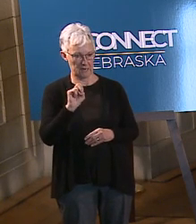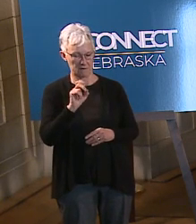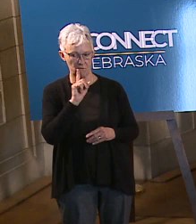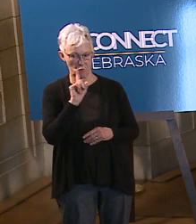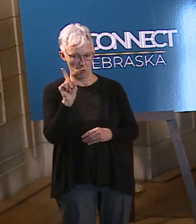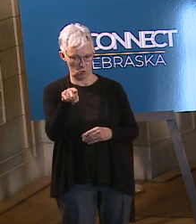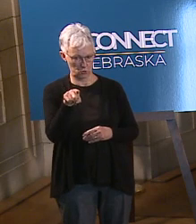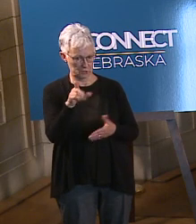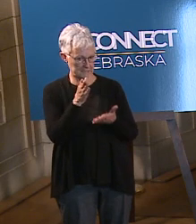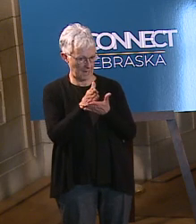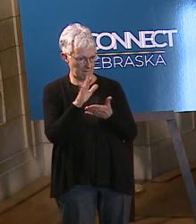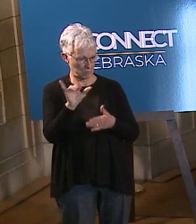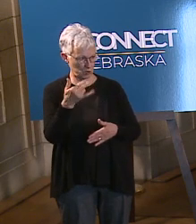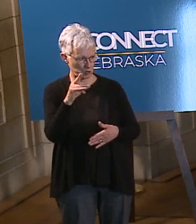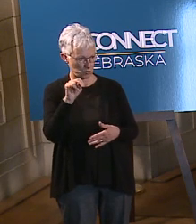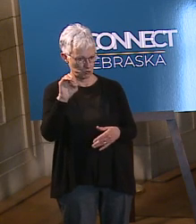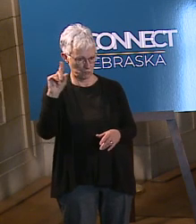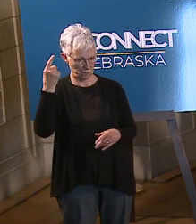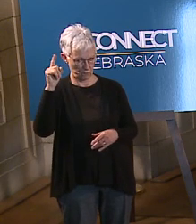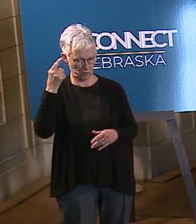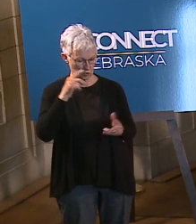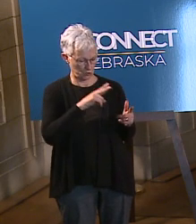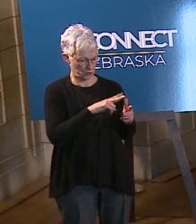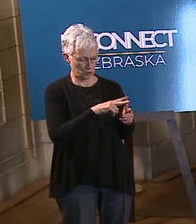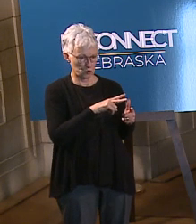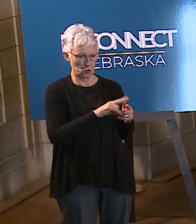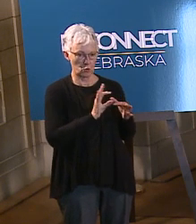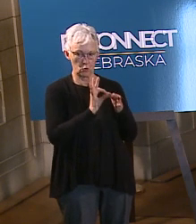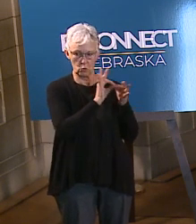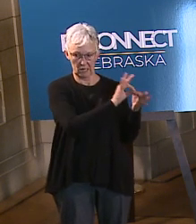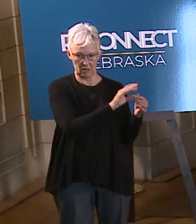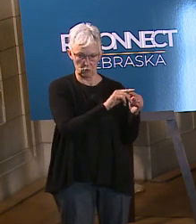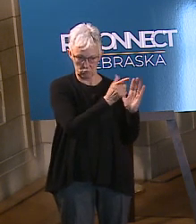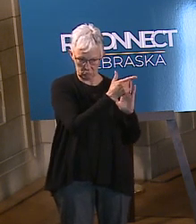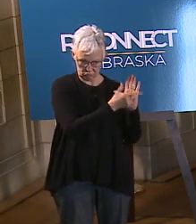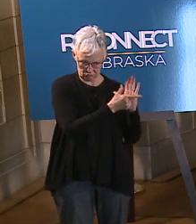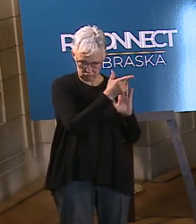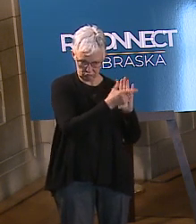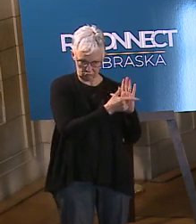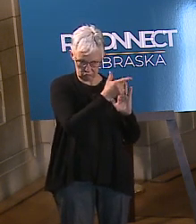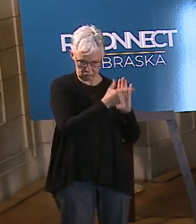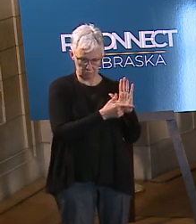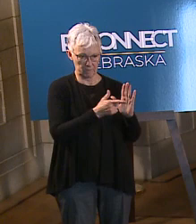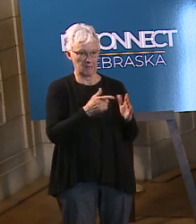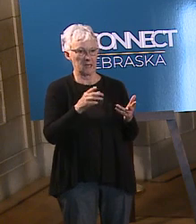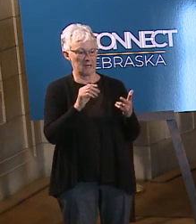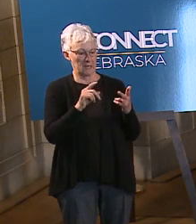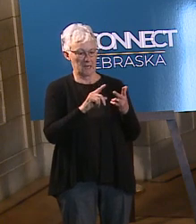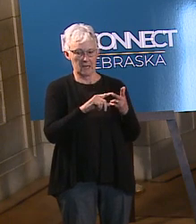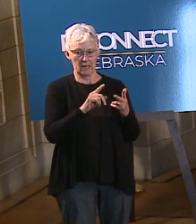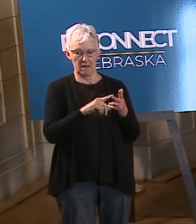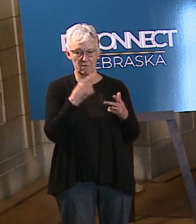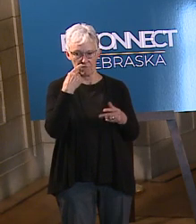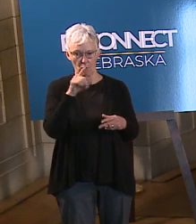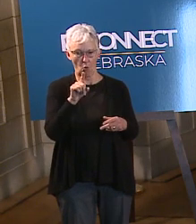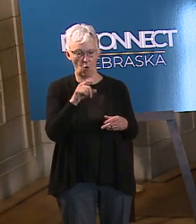THAT'S JUNE 19TH. THE SECOND ONE IS ENDING THE EXECUTIVE ORDERS, WILL END